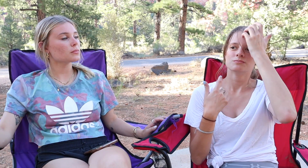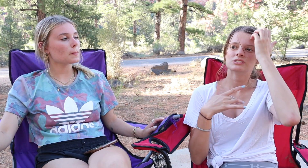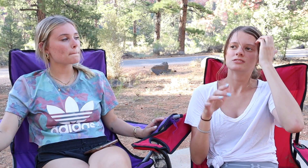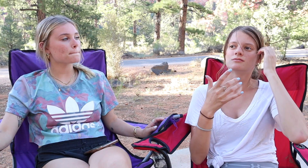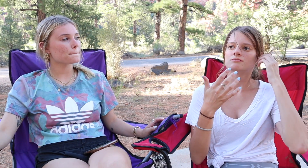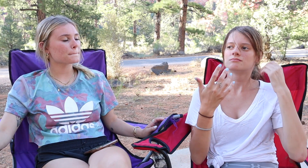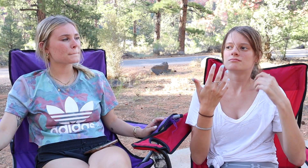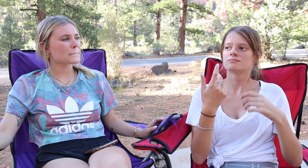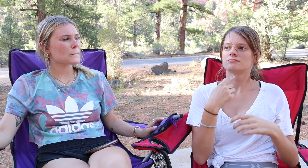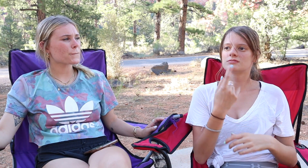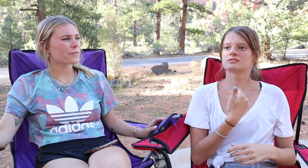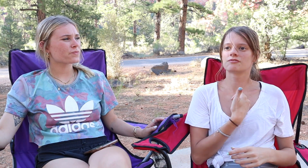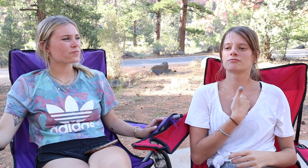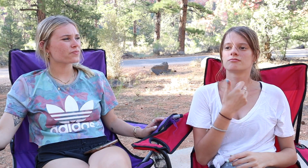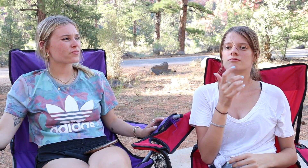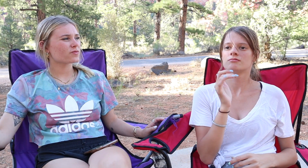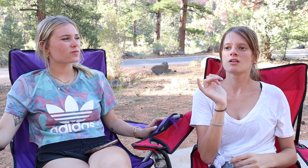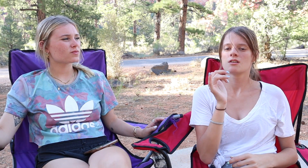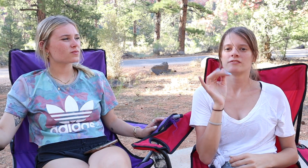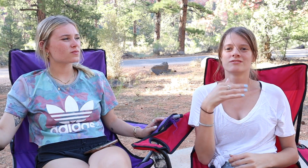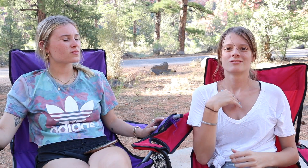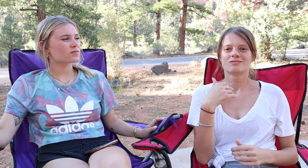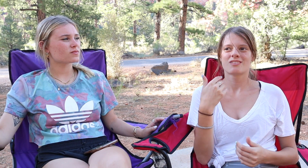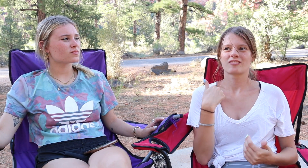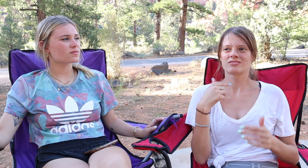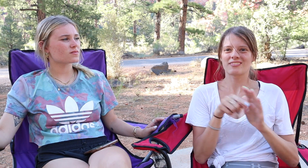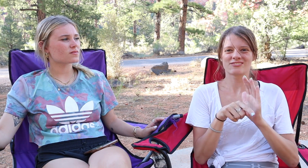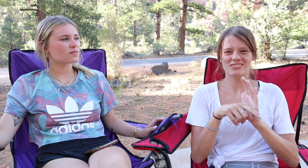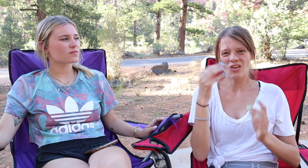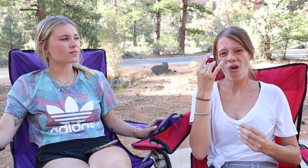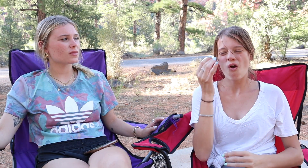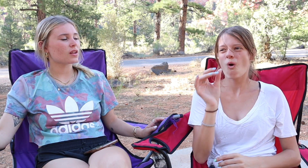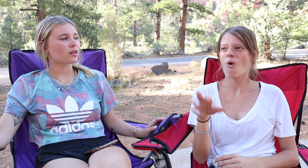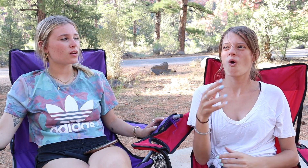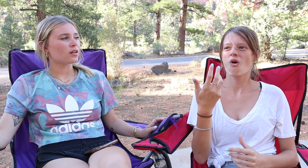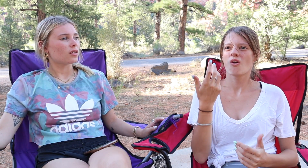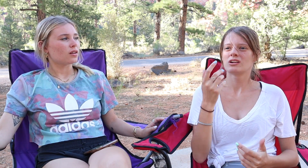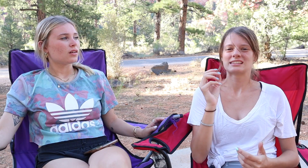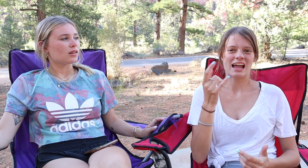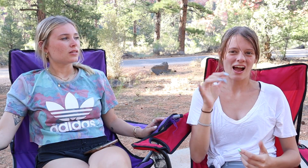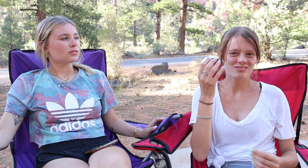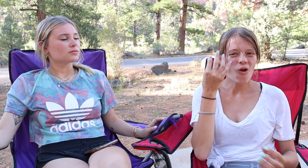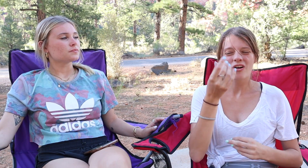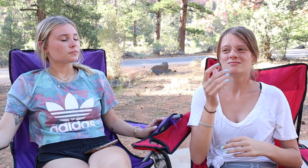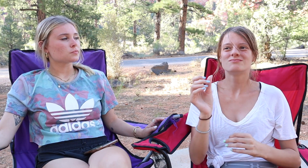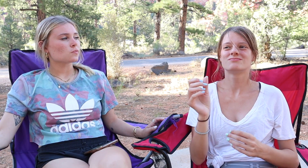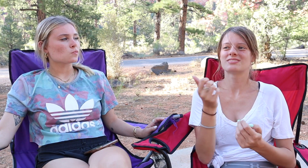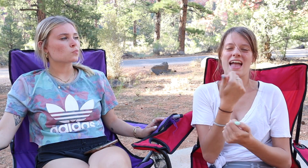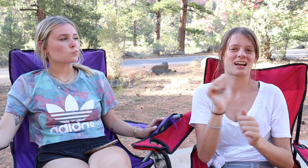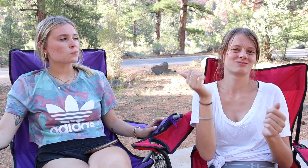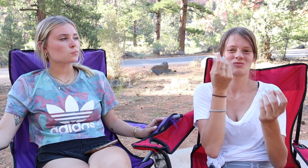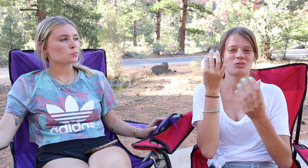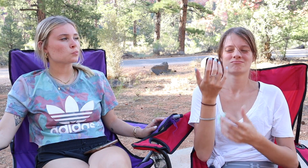K: also I will tell myself if I got negative thoughts or toxic thoughts any thoughts